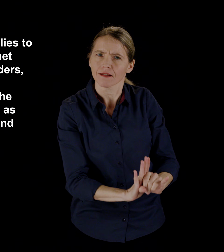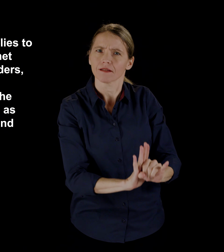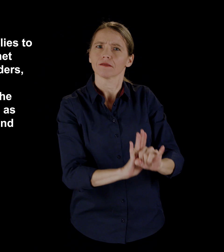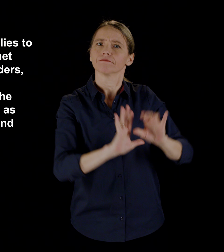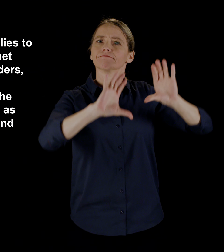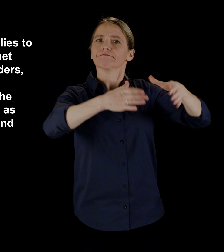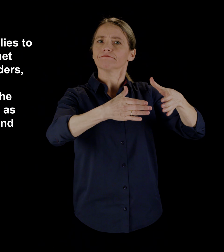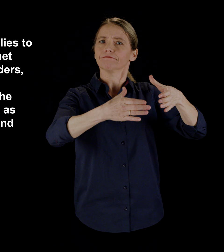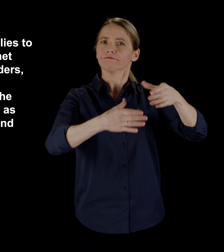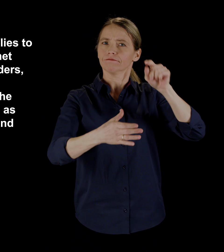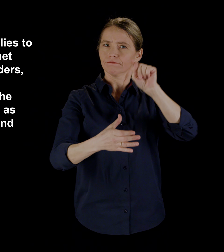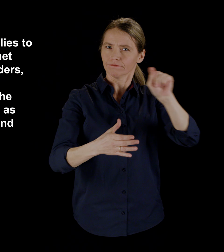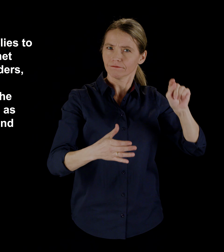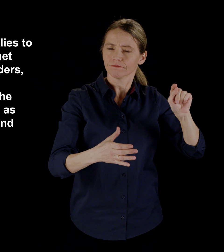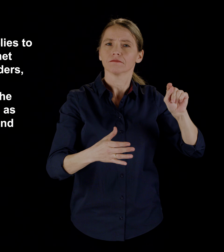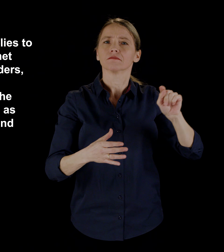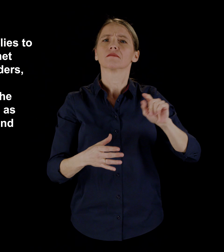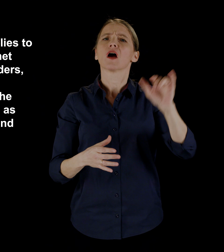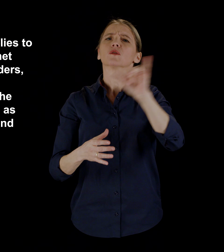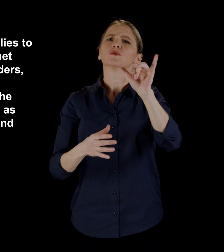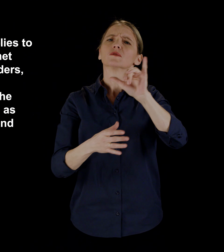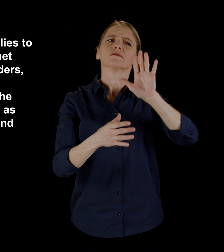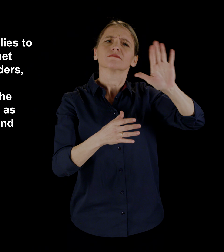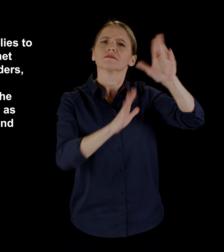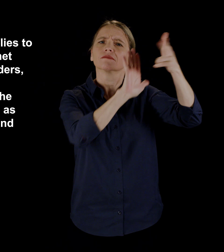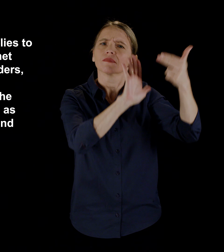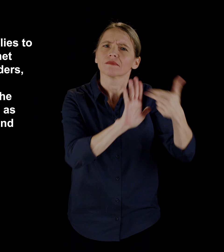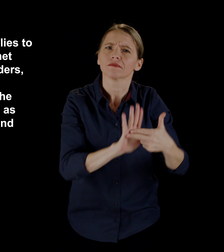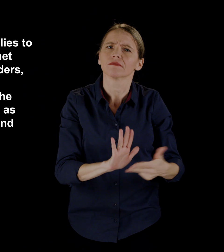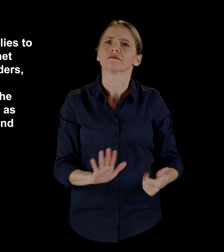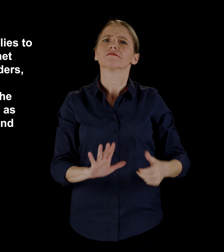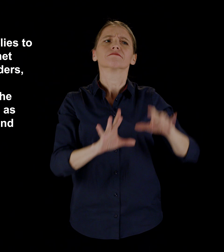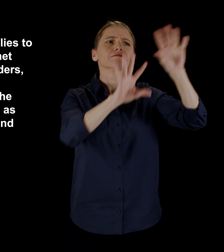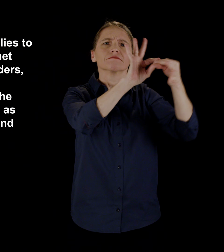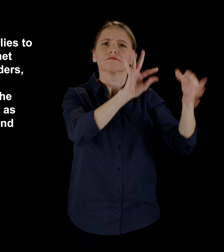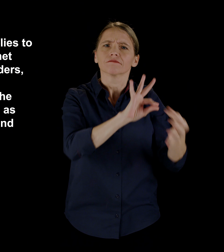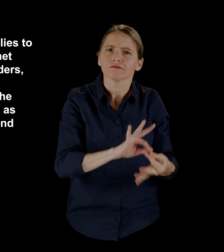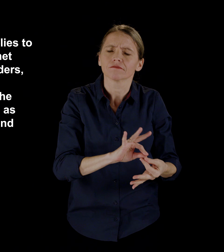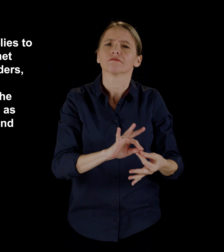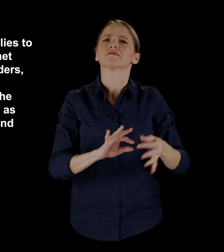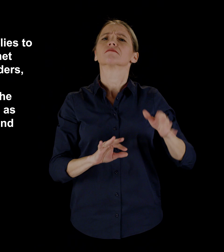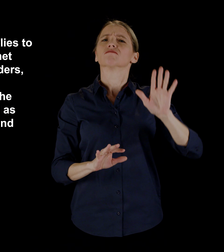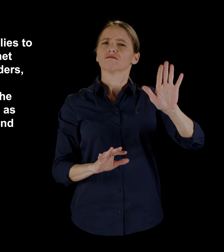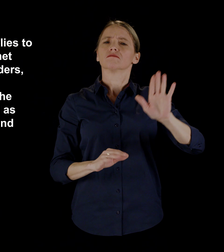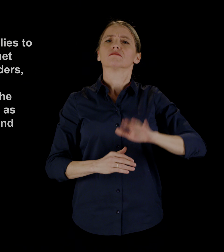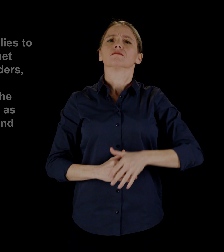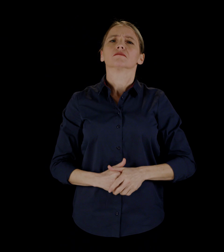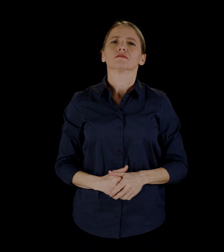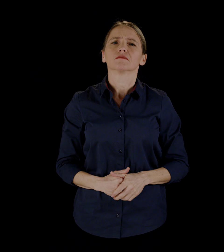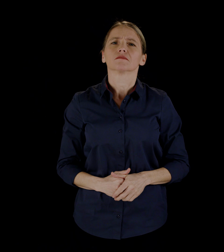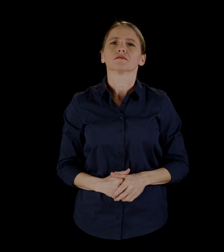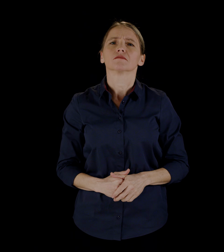as well as their brands and affiliates. The list of ISPs is noted at the beginning of this video.